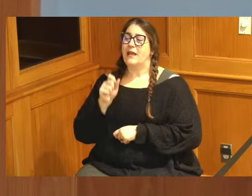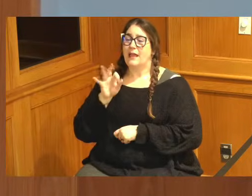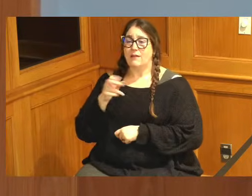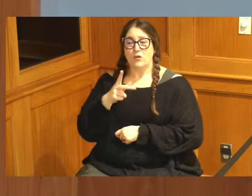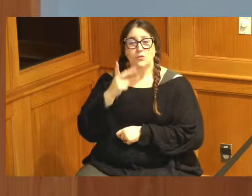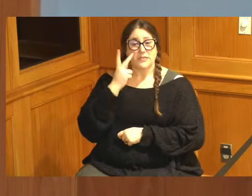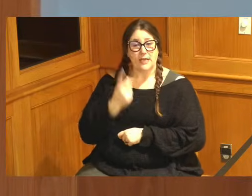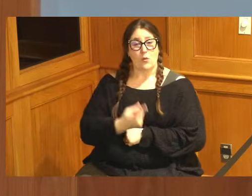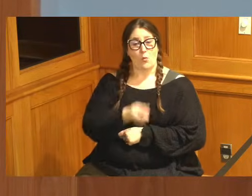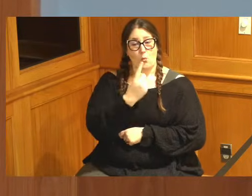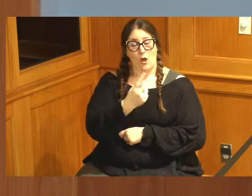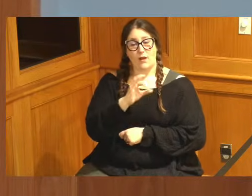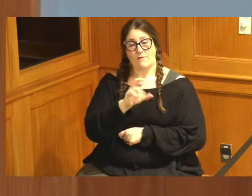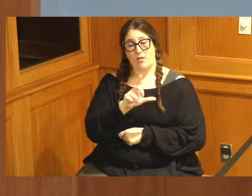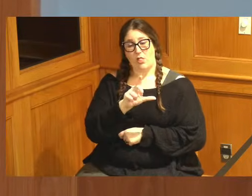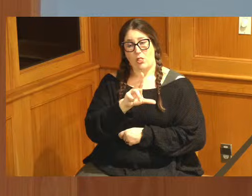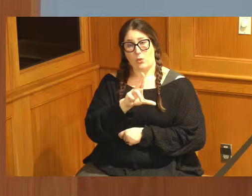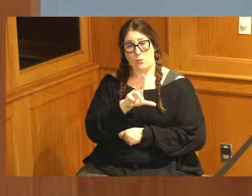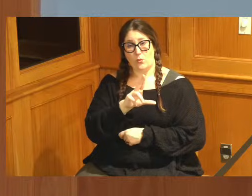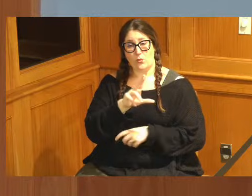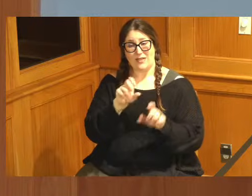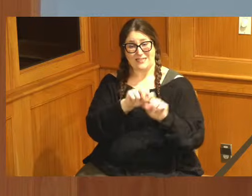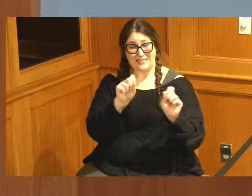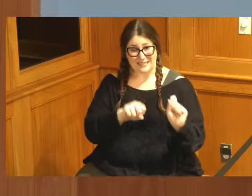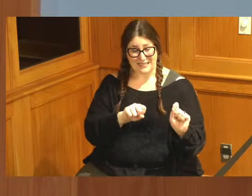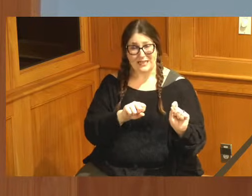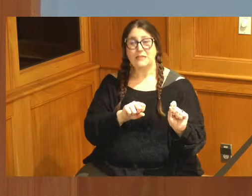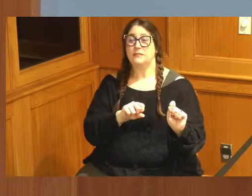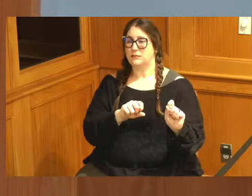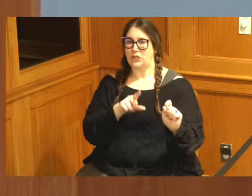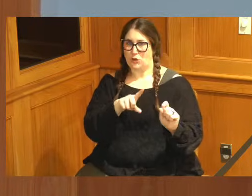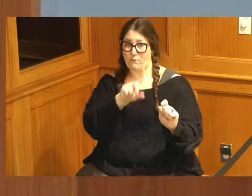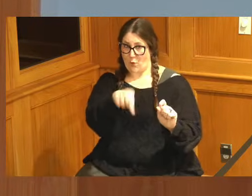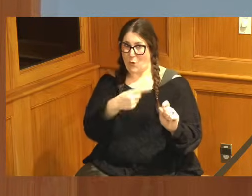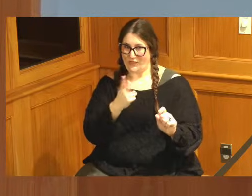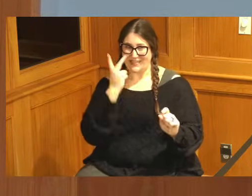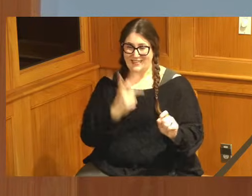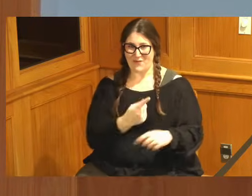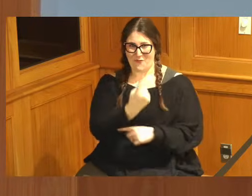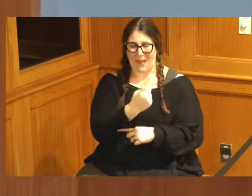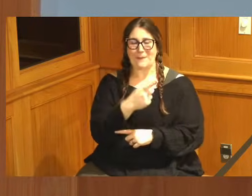you've seen one flu season. Every flu season is unique. And the slides I'll show you'll